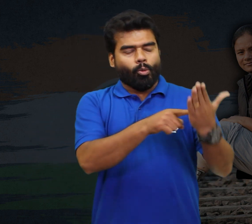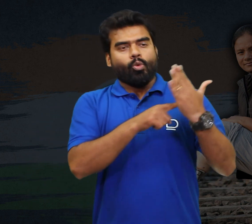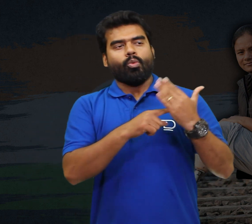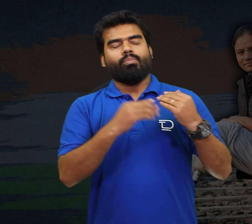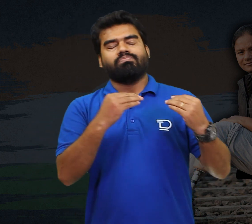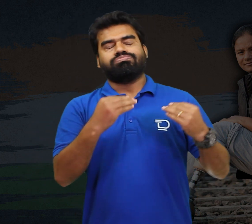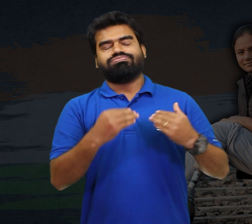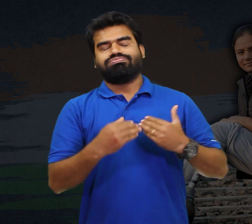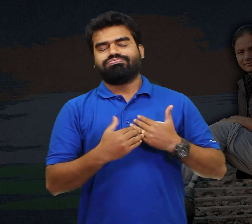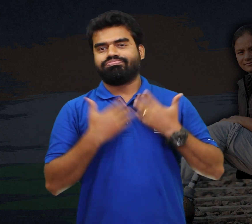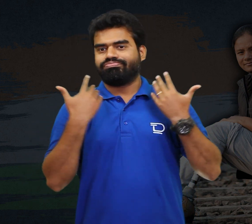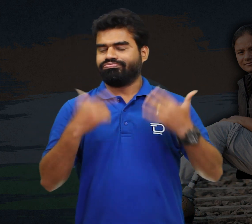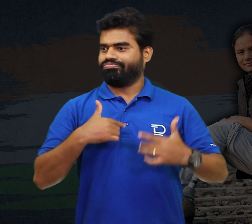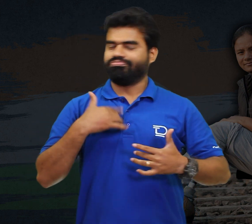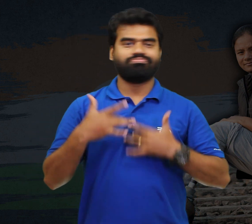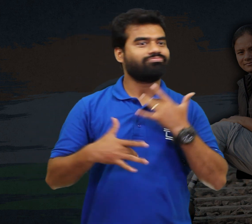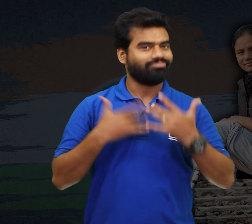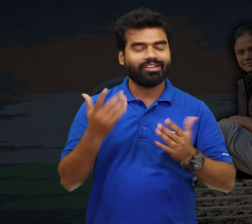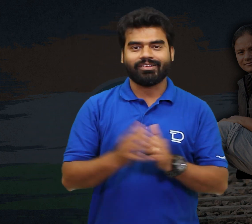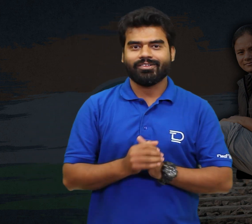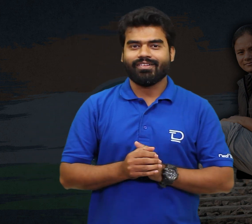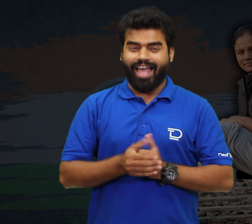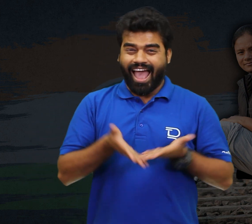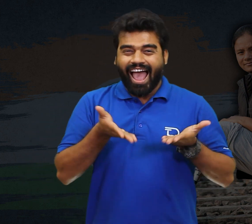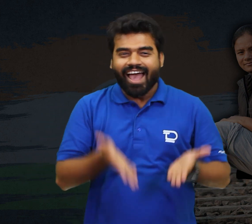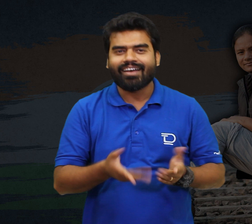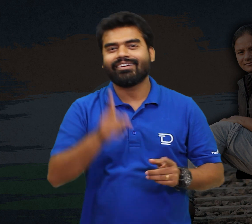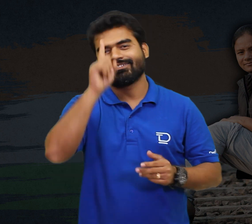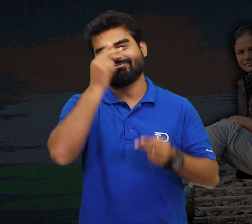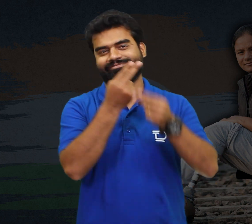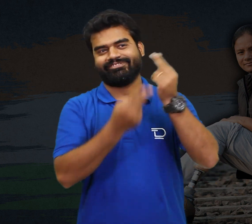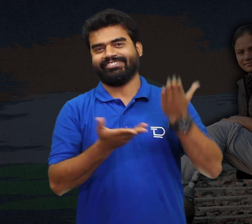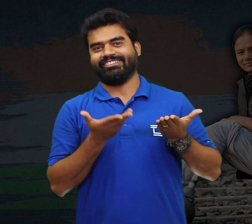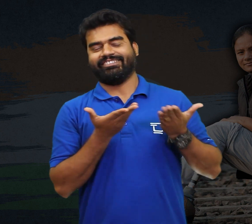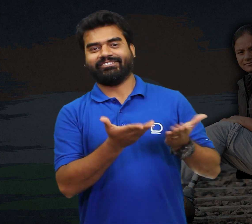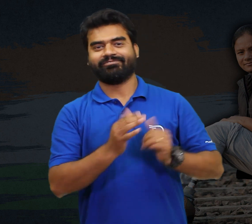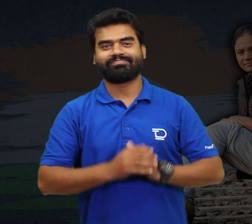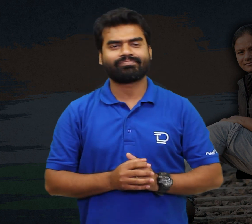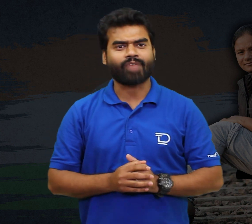She is an inspiration for me. This is Dr. Arunima.